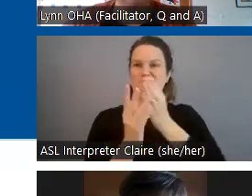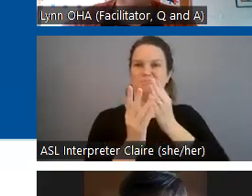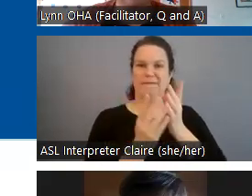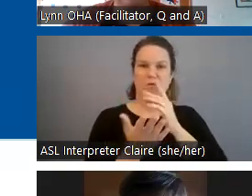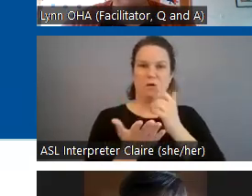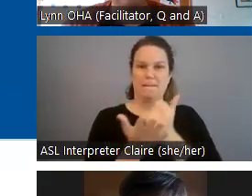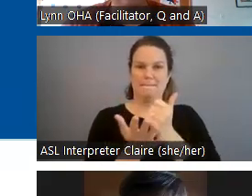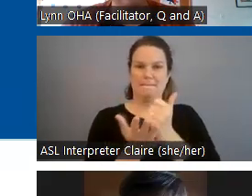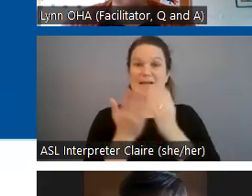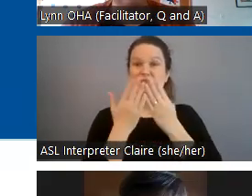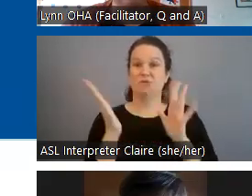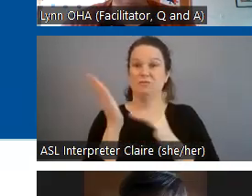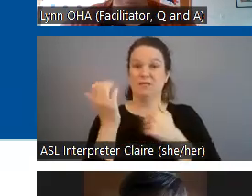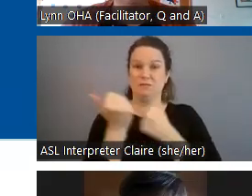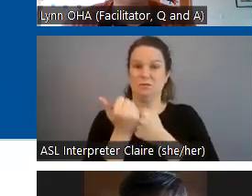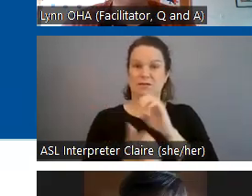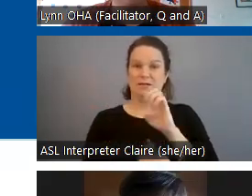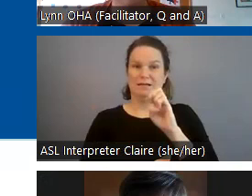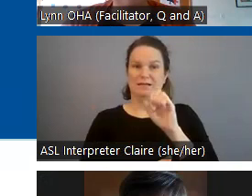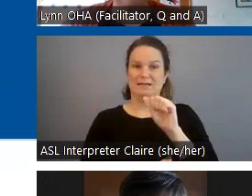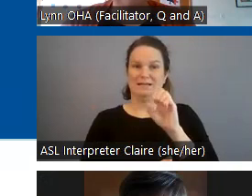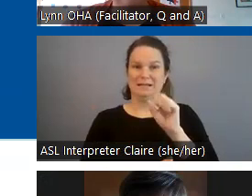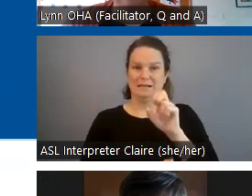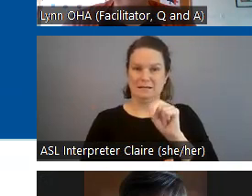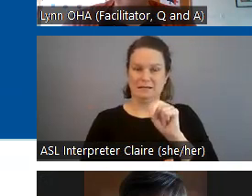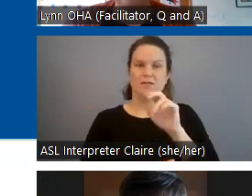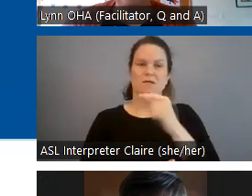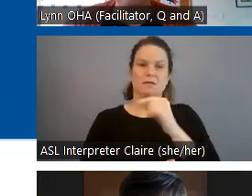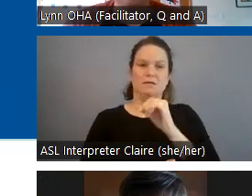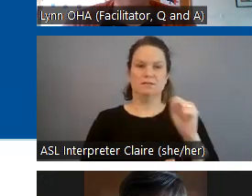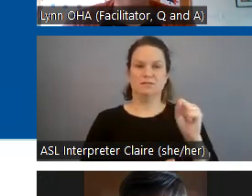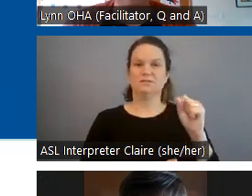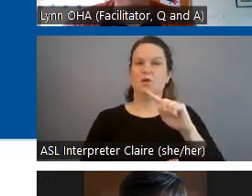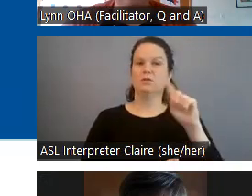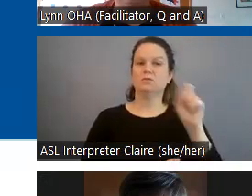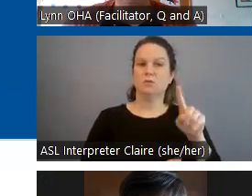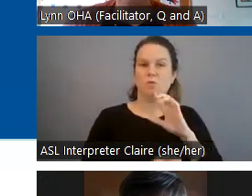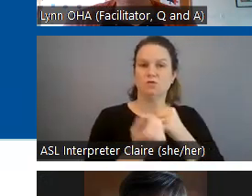tech support, Eaen Goss, for support or